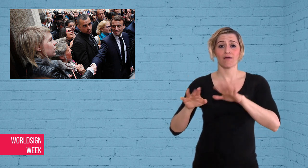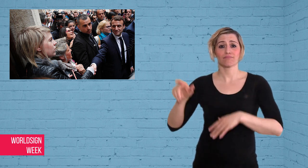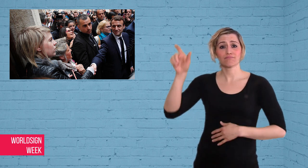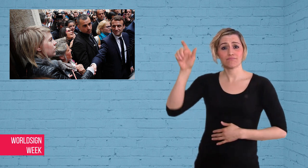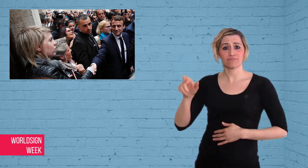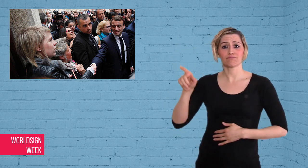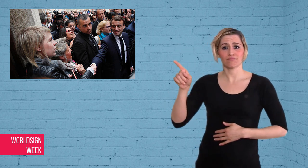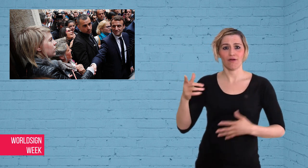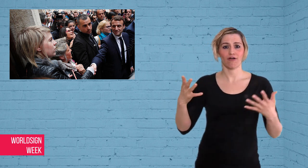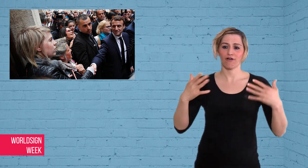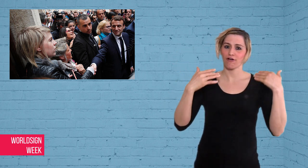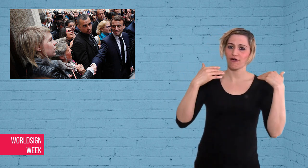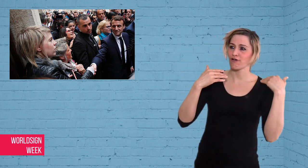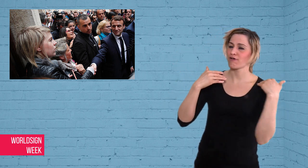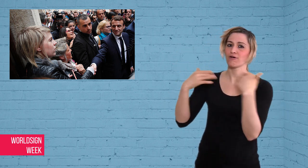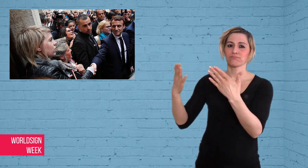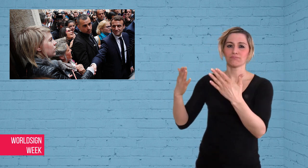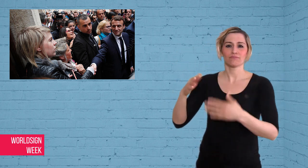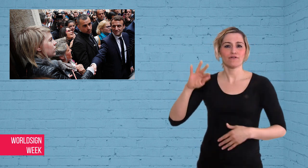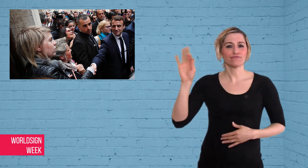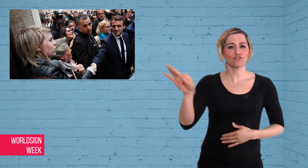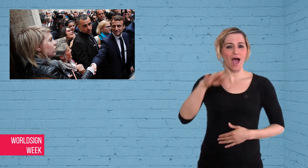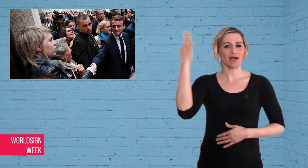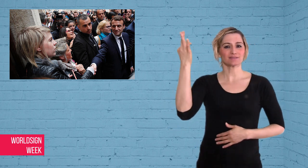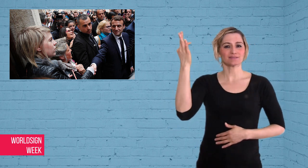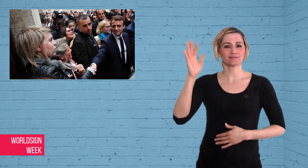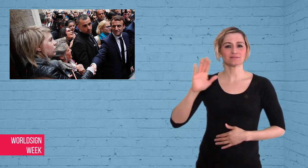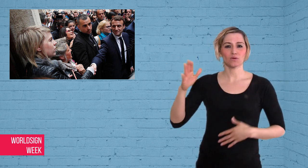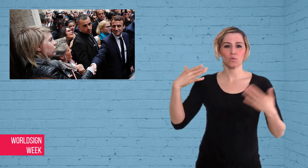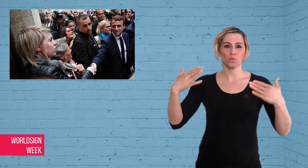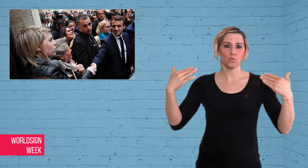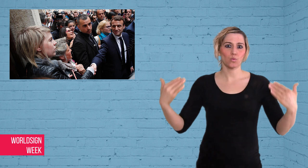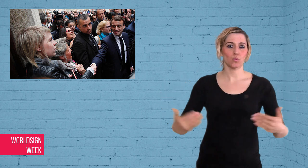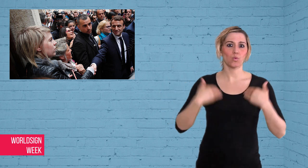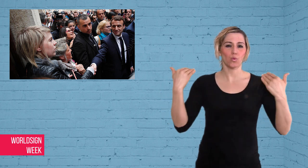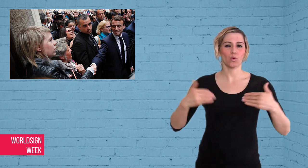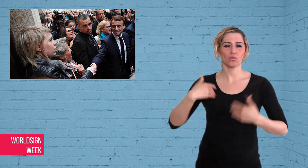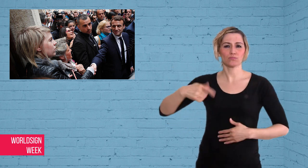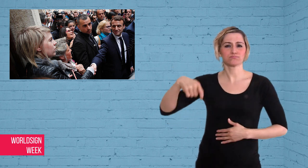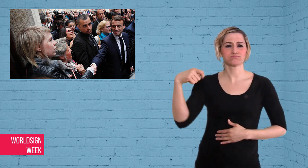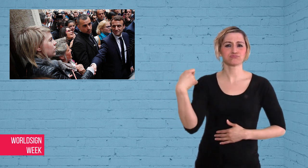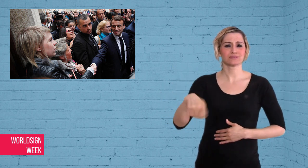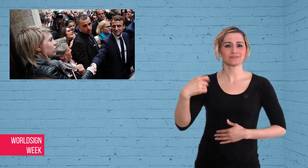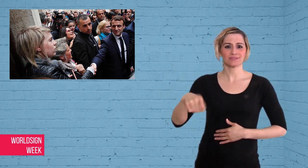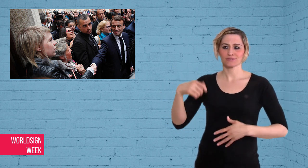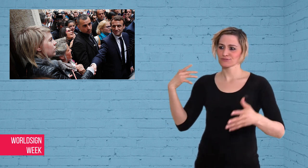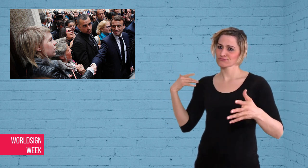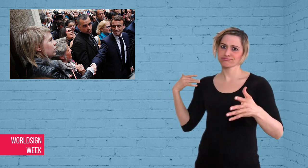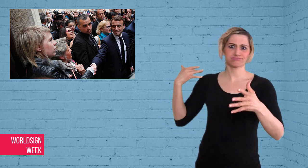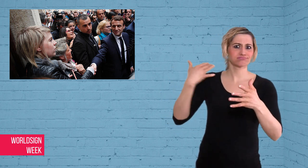France’s youngest President in French